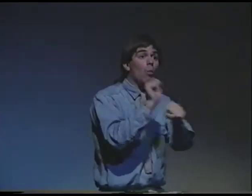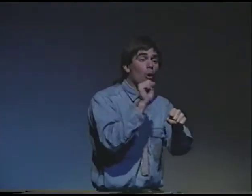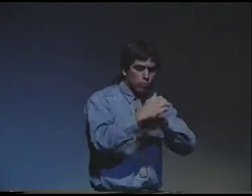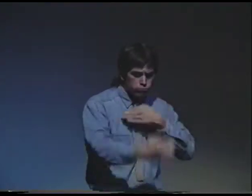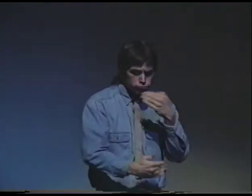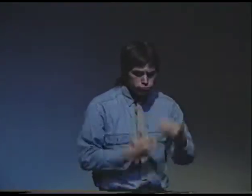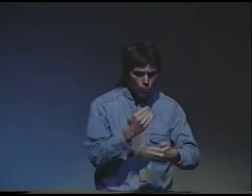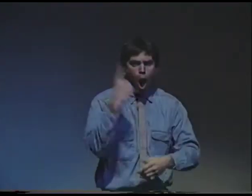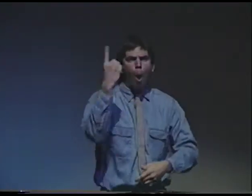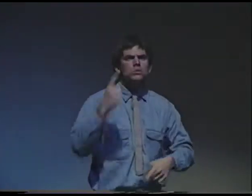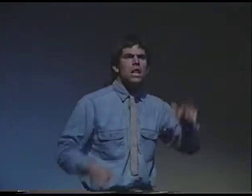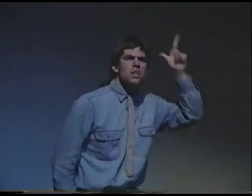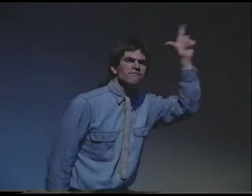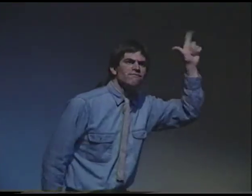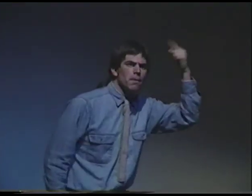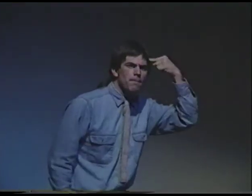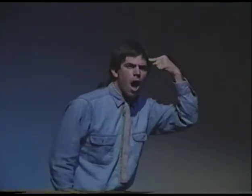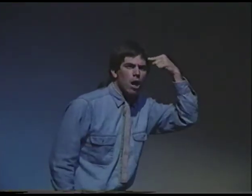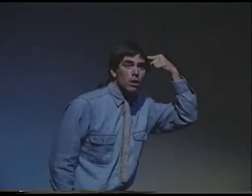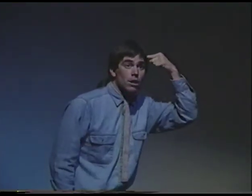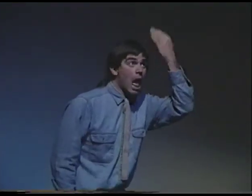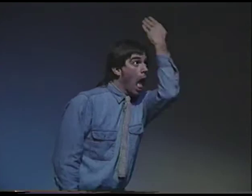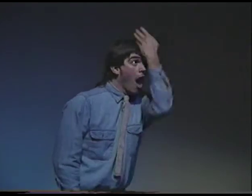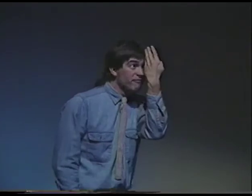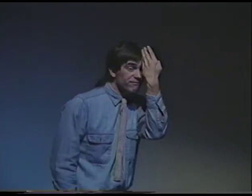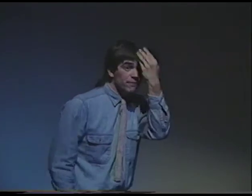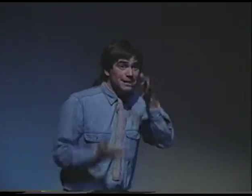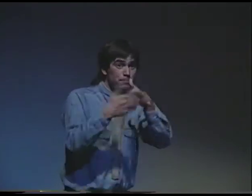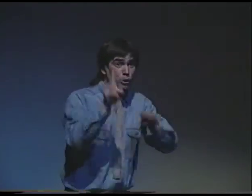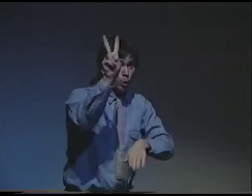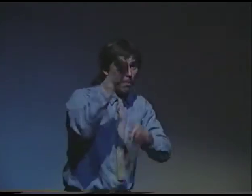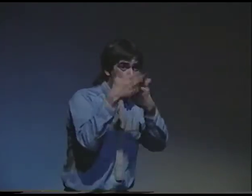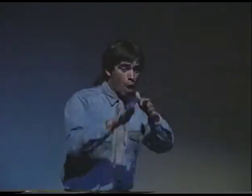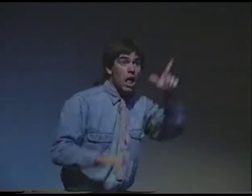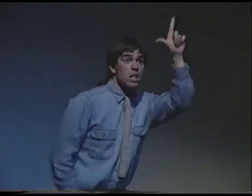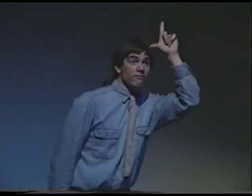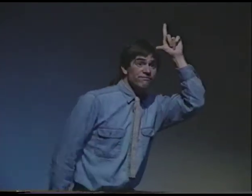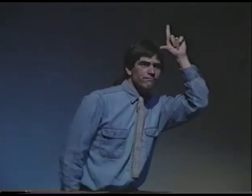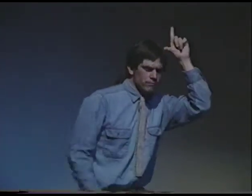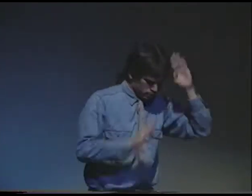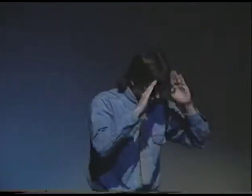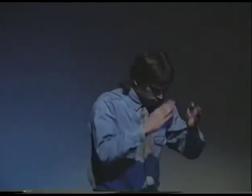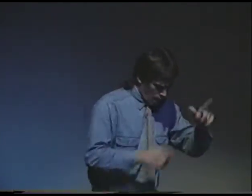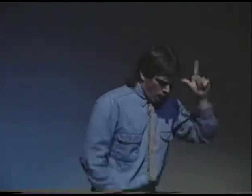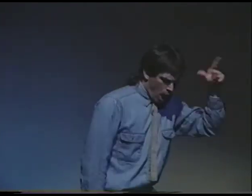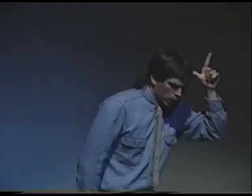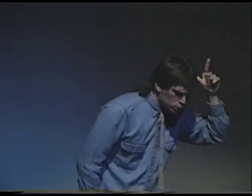Most of you working every day are using your left side of the brain. There's two parts of your brain.